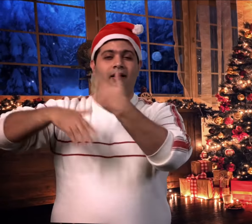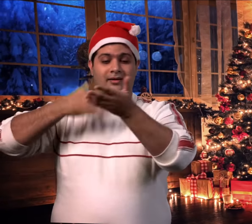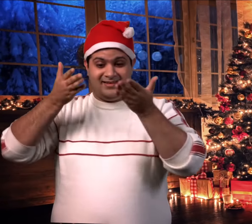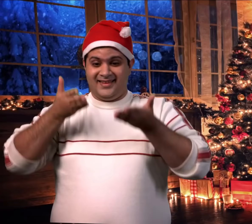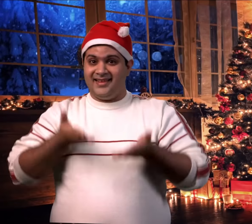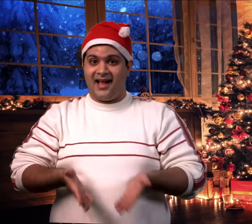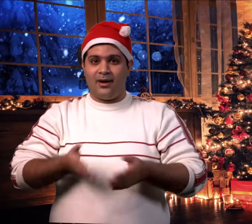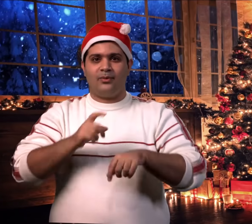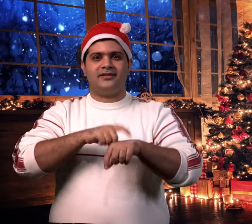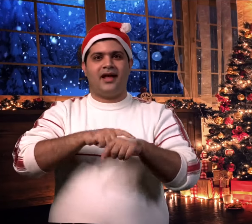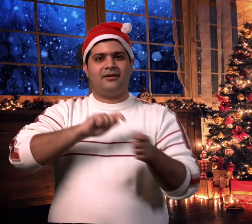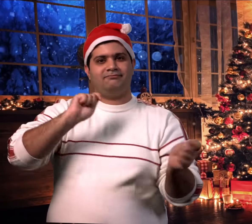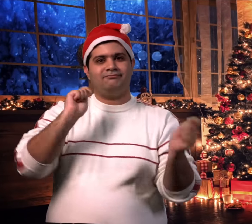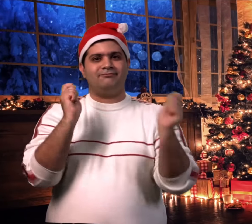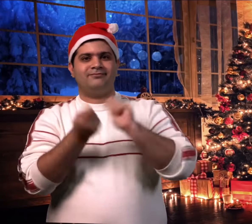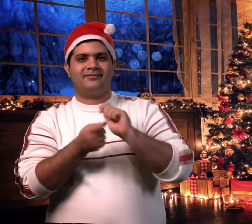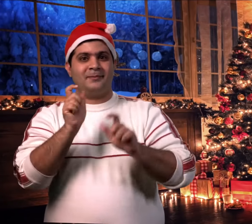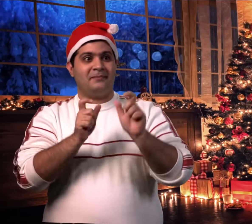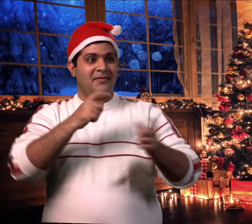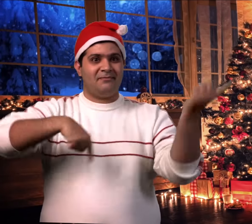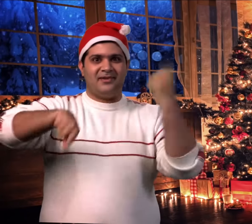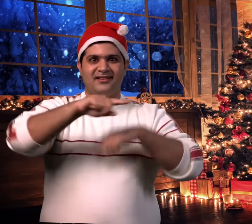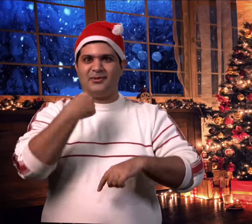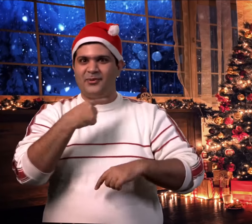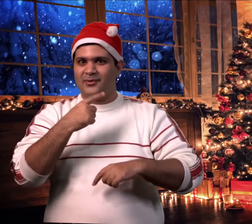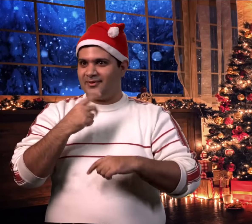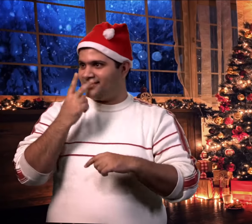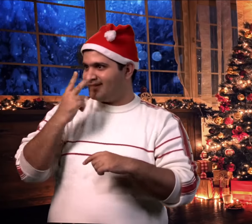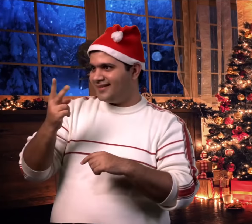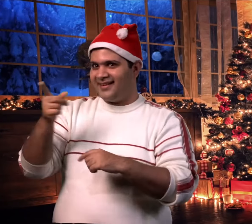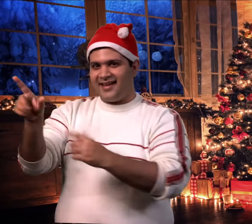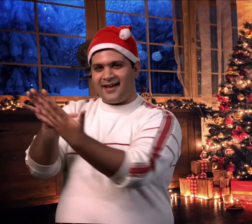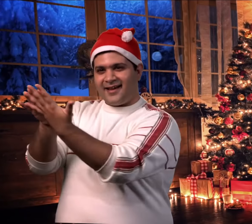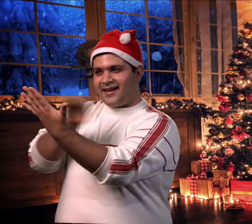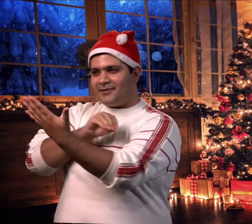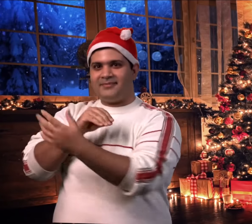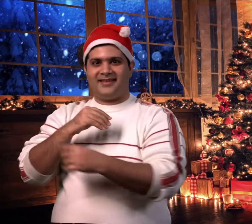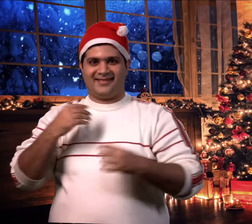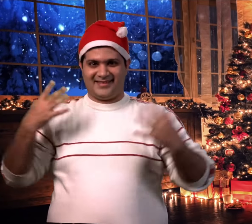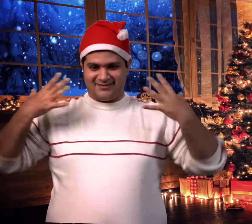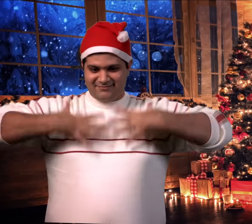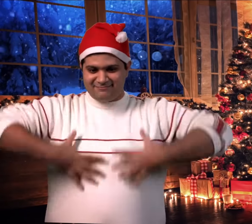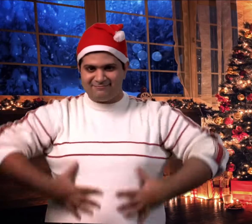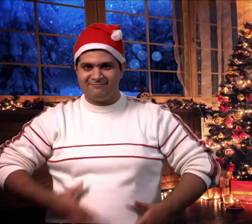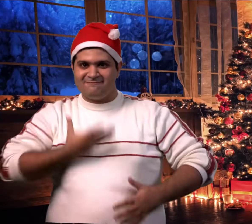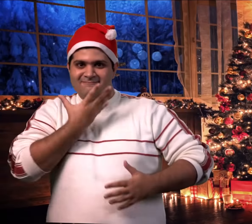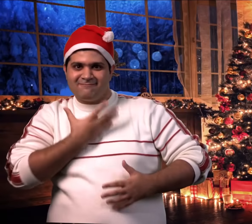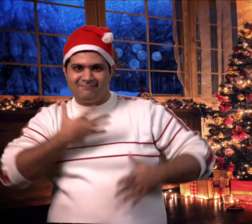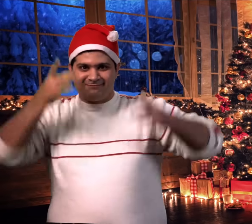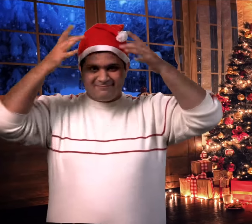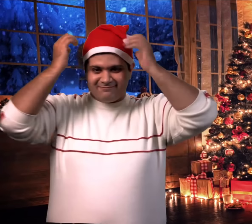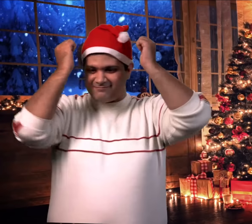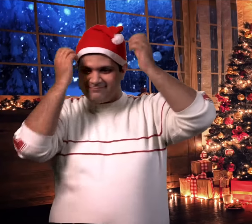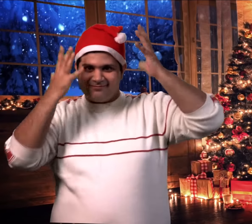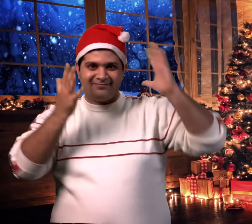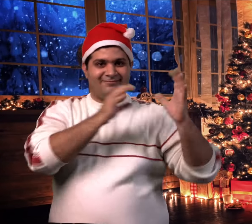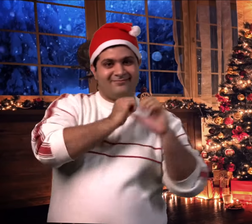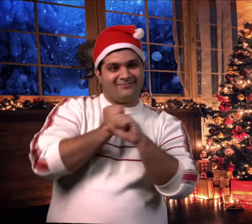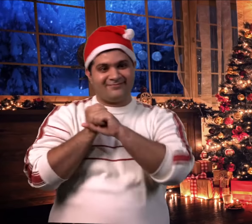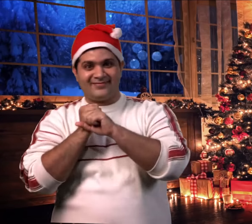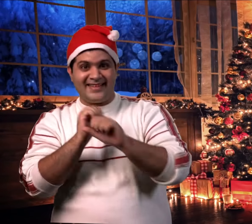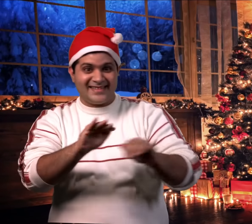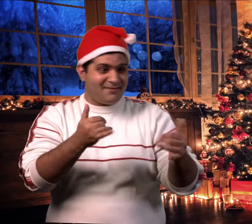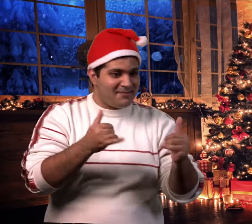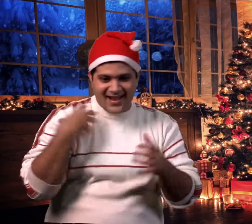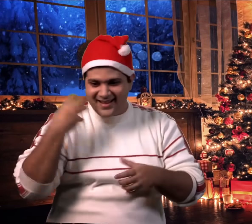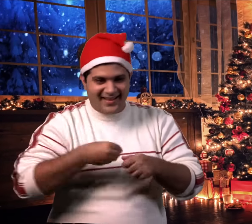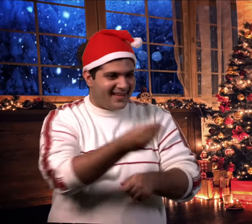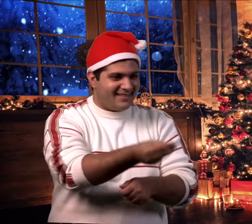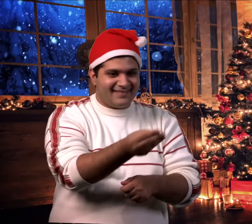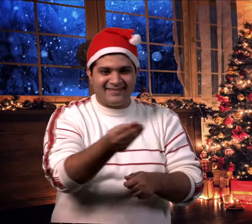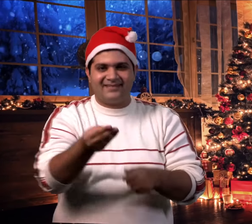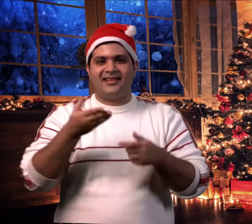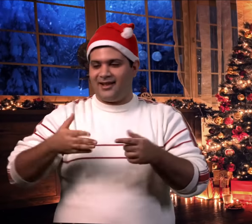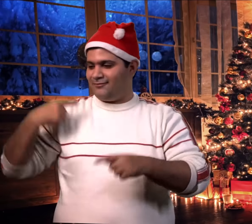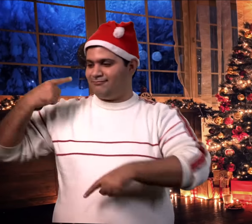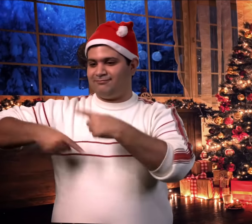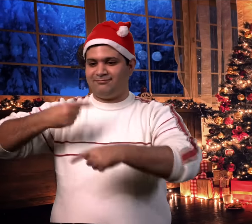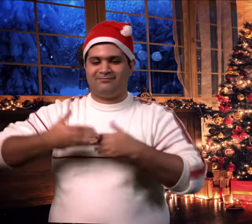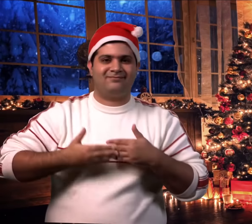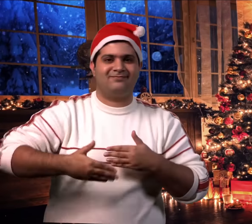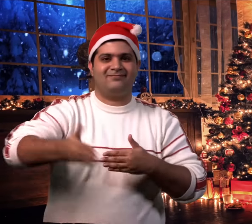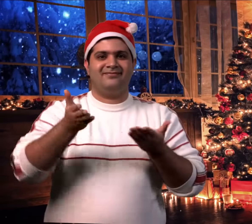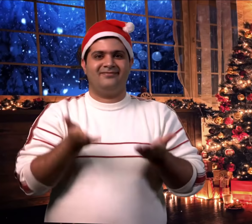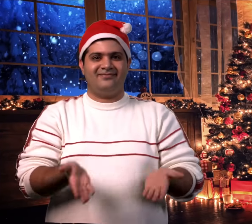Now in modern days, people dress up as Santa Claus and give gifts to make children happy.